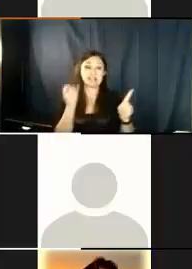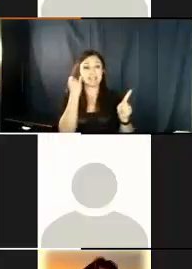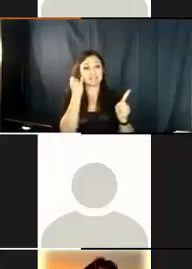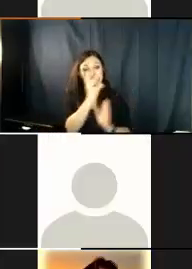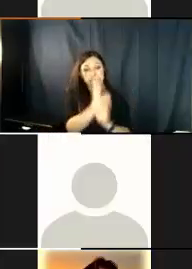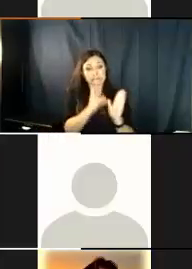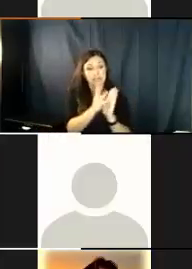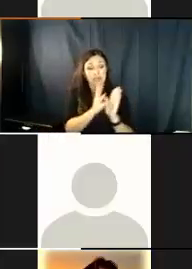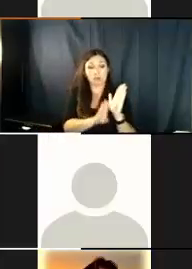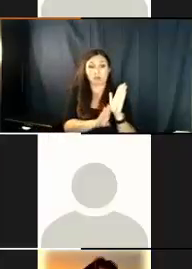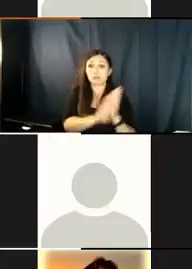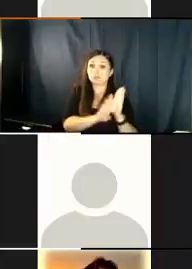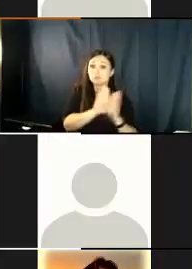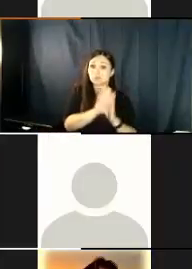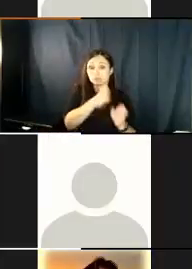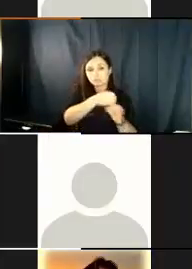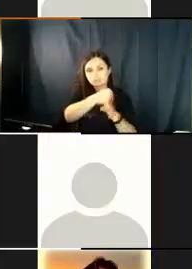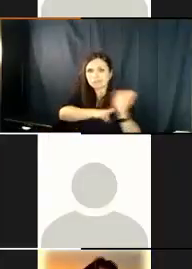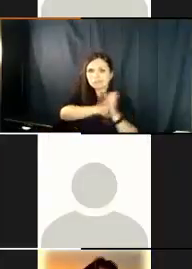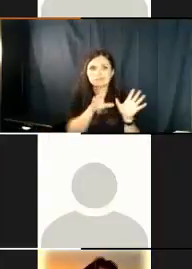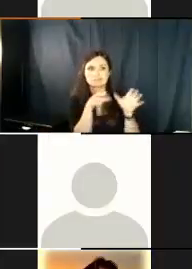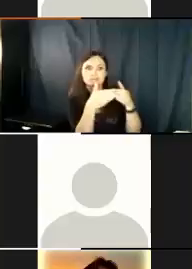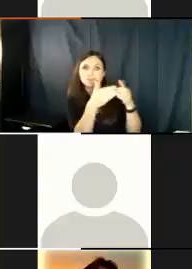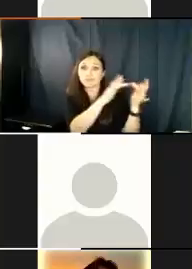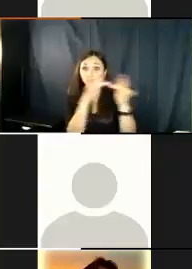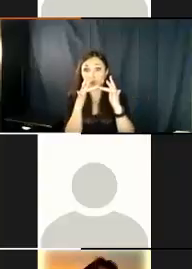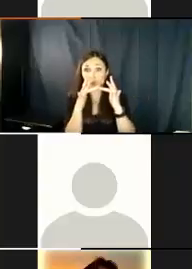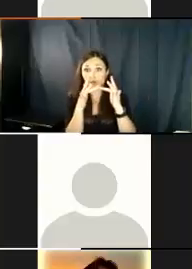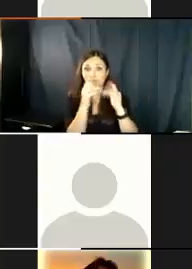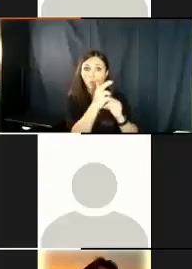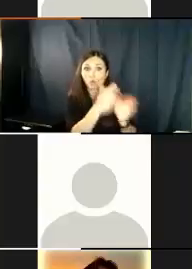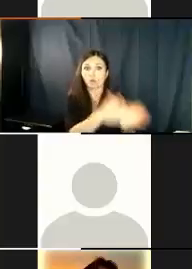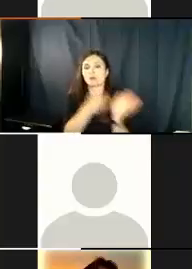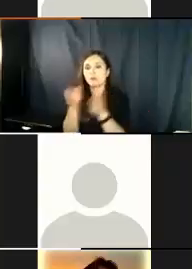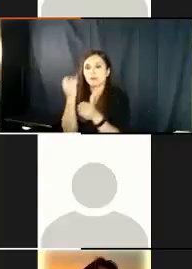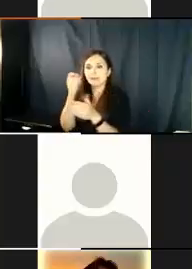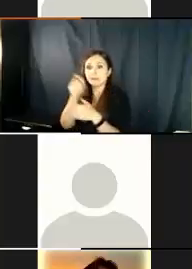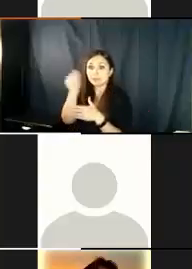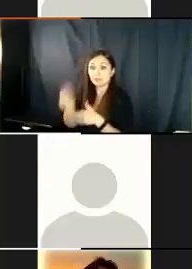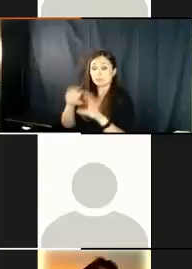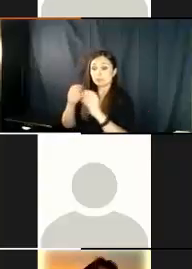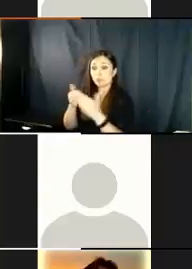that's a virtual professional development or if it's a semester course or if there's